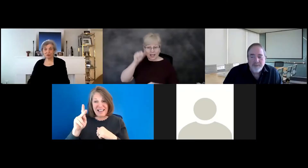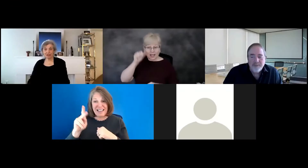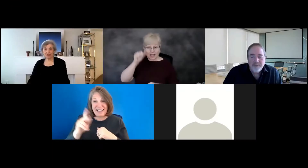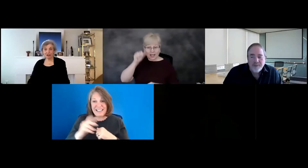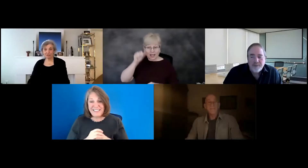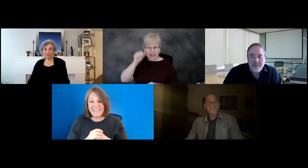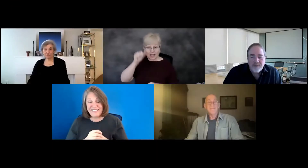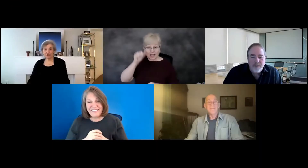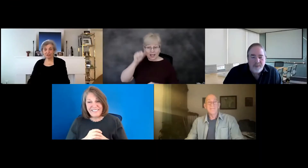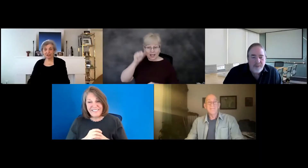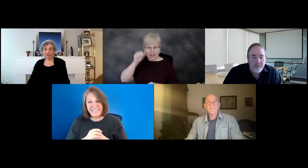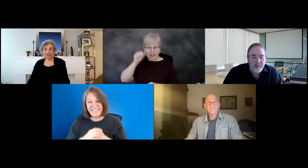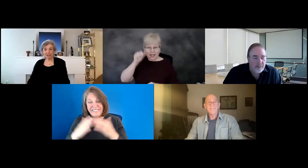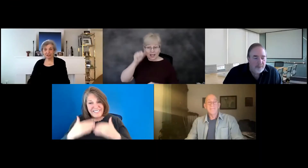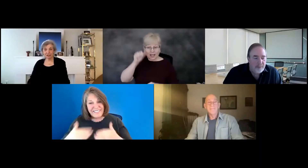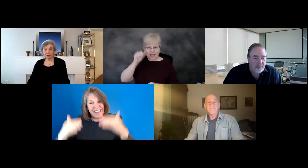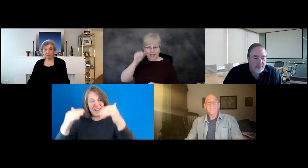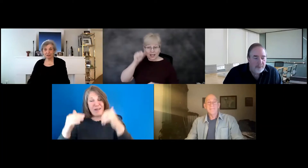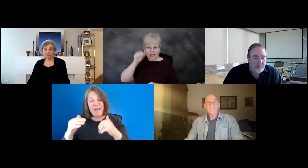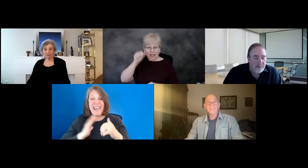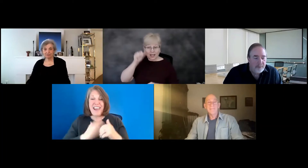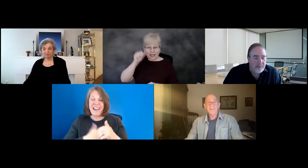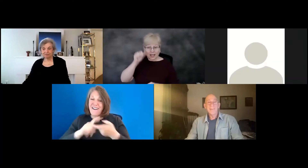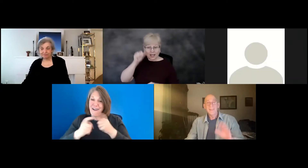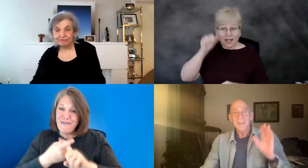and colleague and collaborator. 16:19:05 >> RICK PEDOLSKY: Hello, everybody.